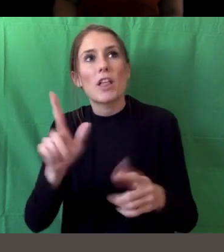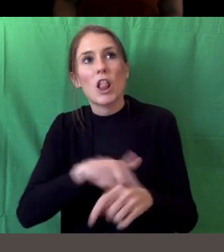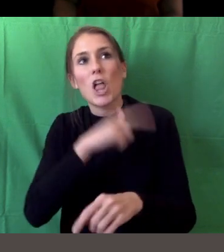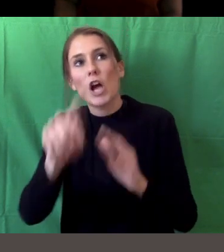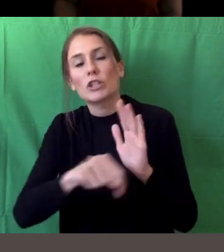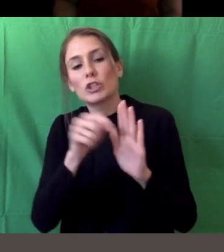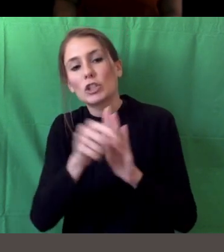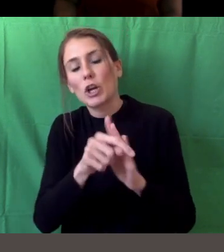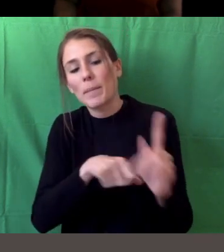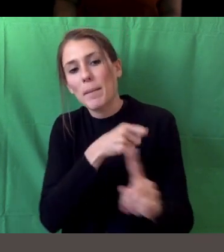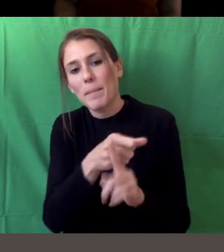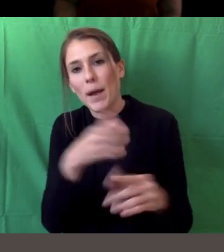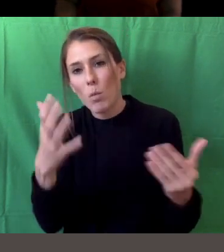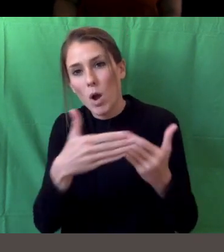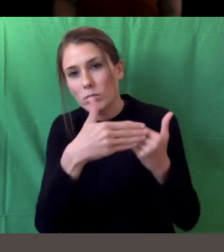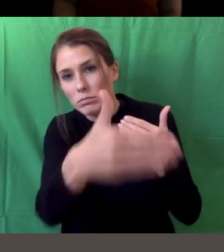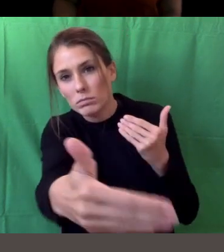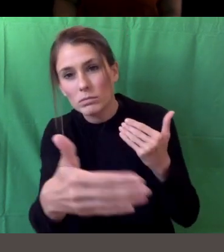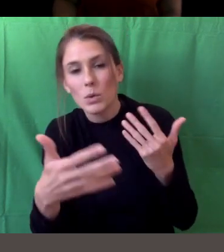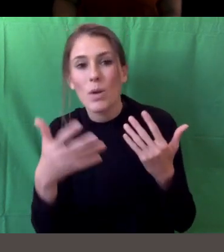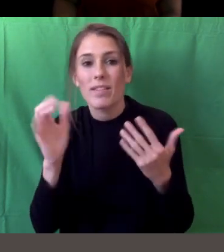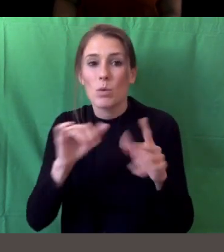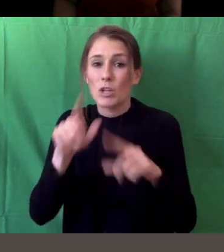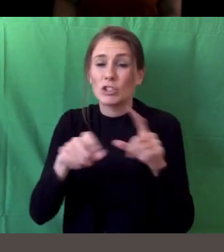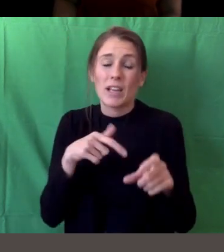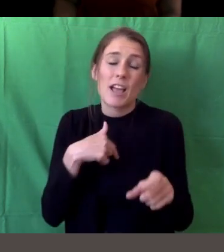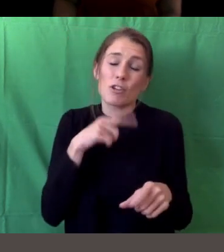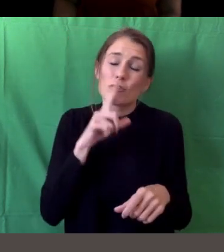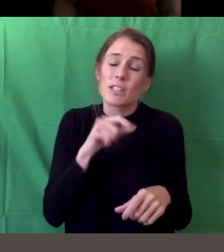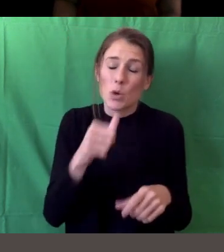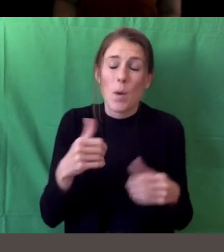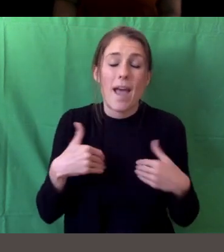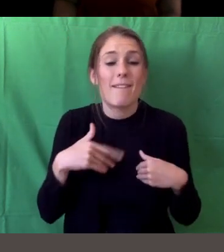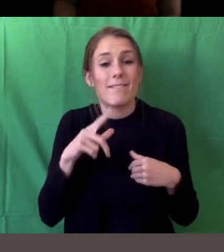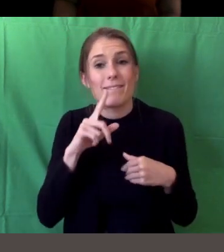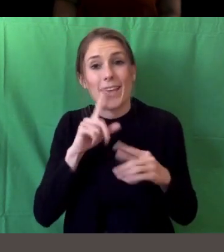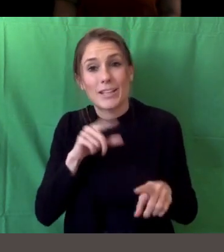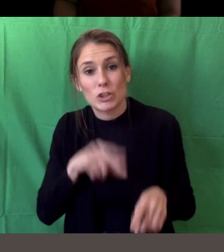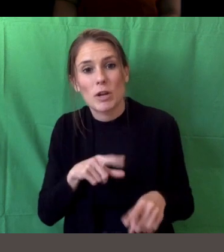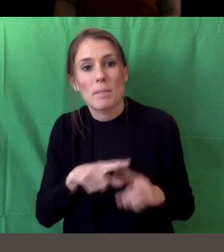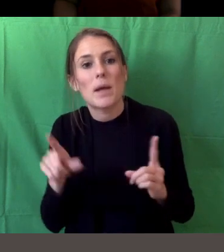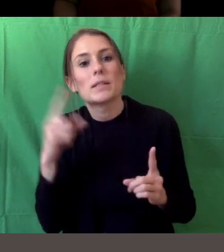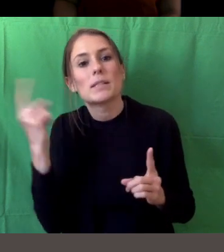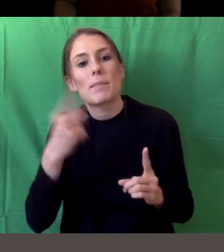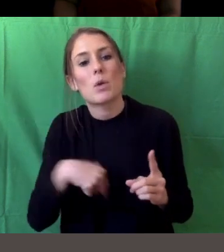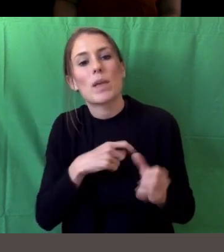What will be the long-term impact? And so, you know, what is, these are questions that I don't have answers to, but something